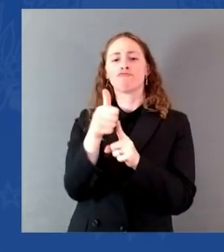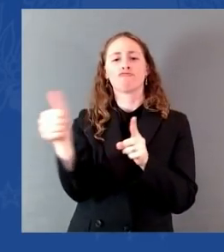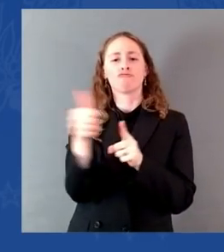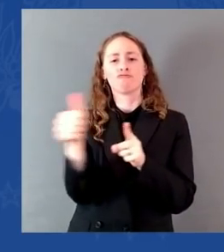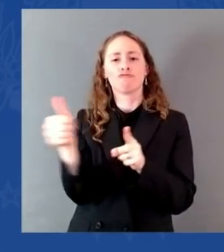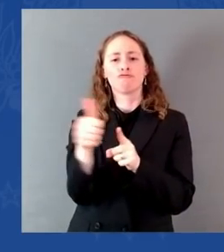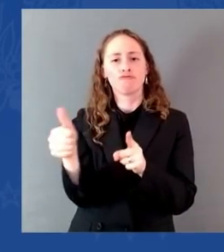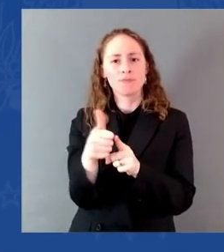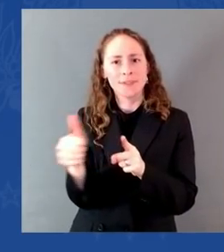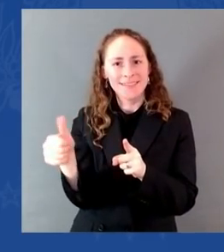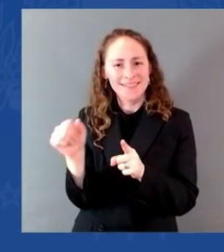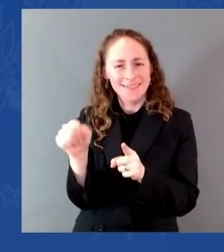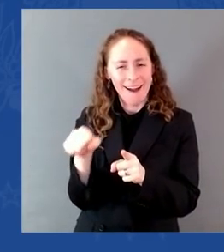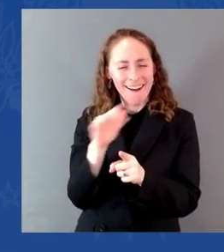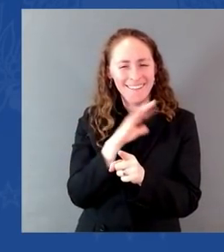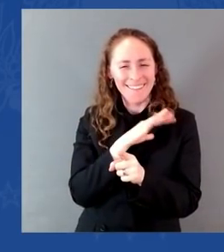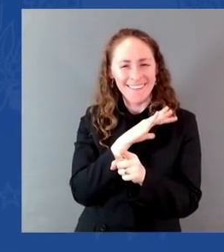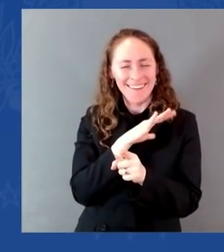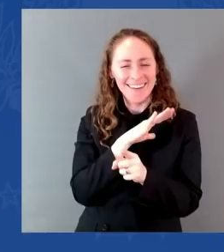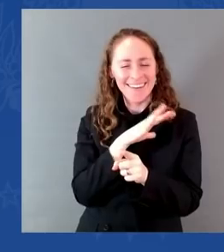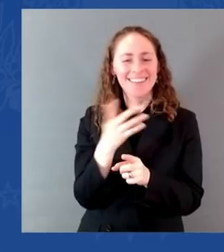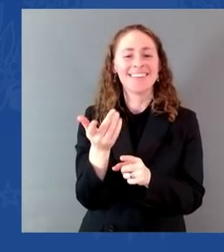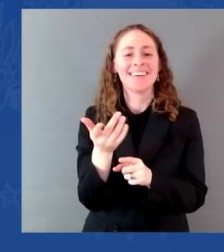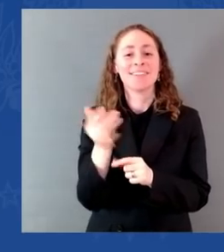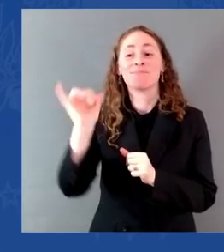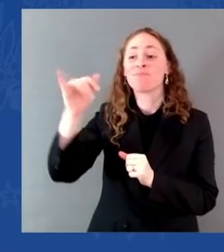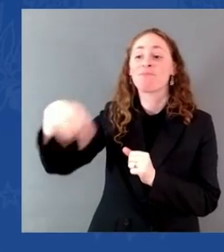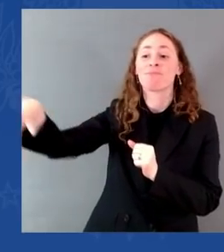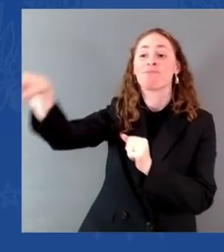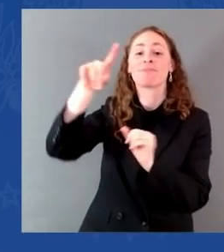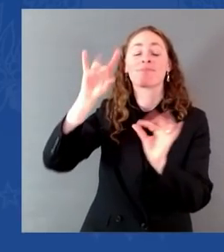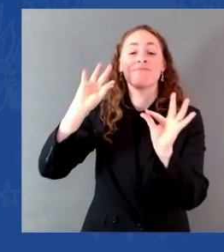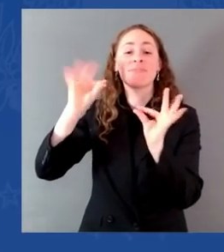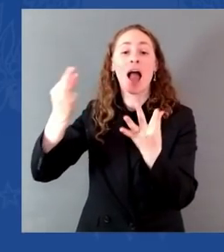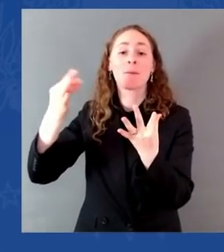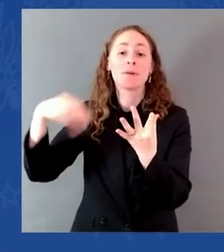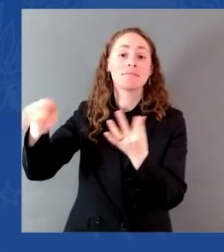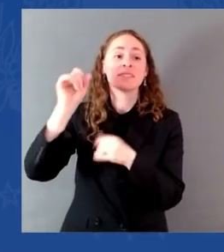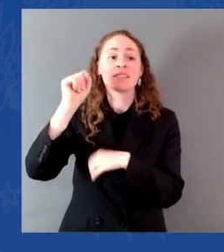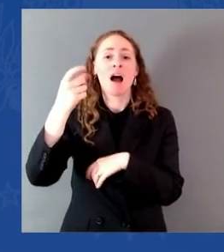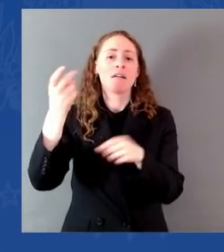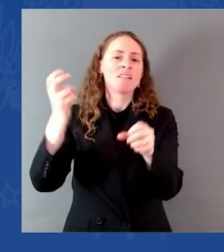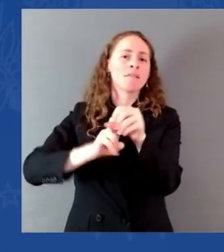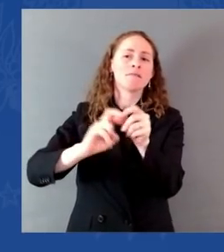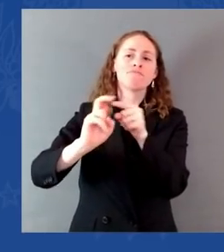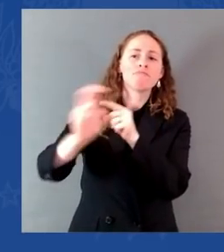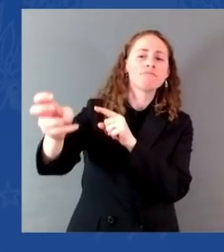stores, the plaza, to re -- the riverfront to catch a Kansas City Current game at the new stadium --